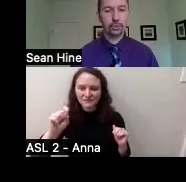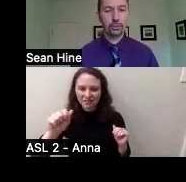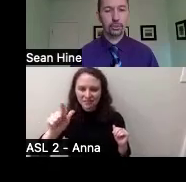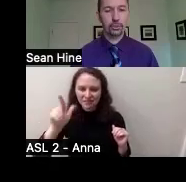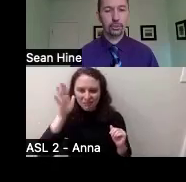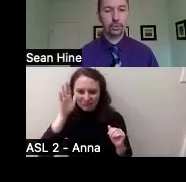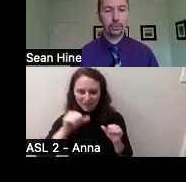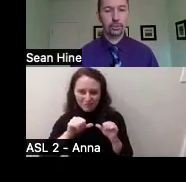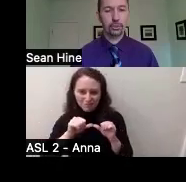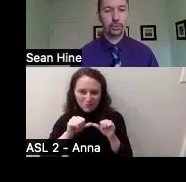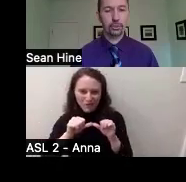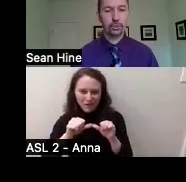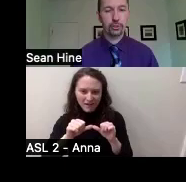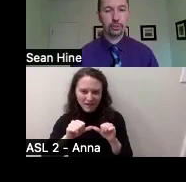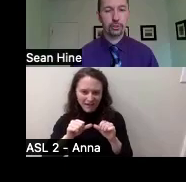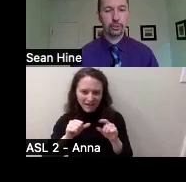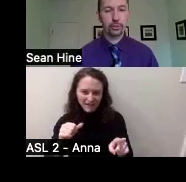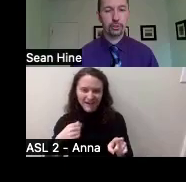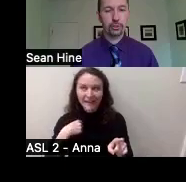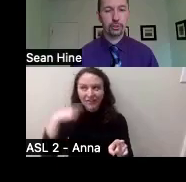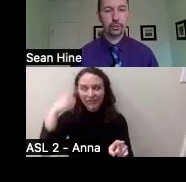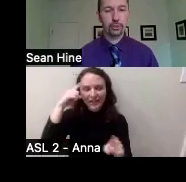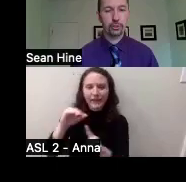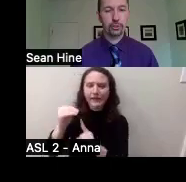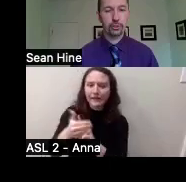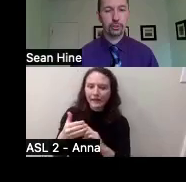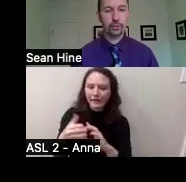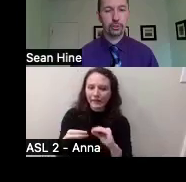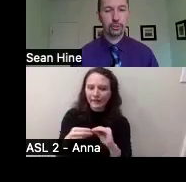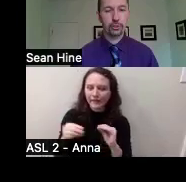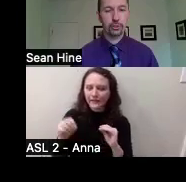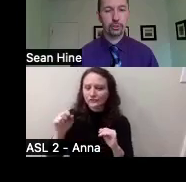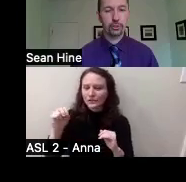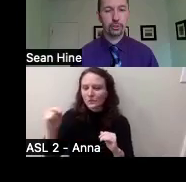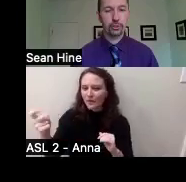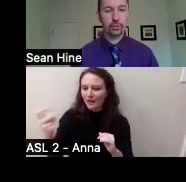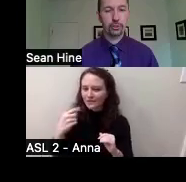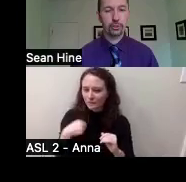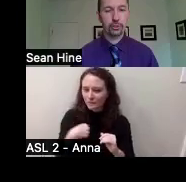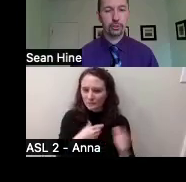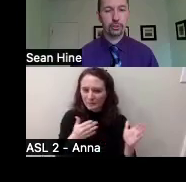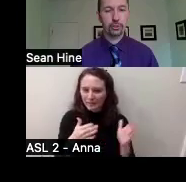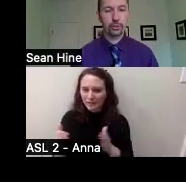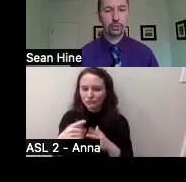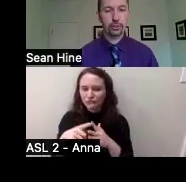So I think he was going to ask me if we were planning to start aim two and when we were planning to start it,